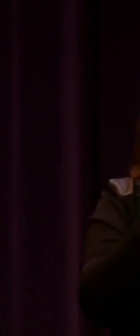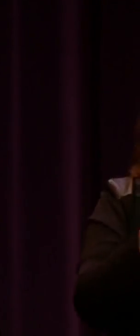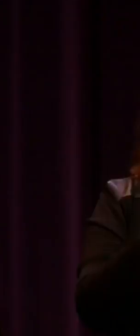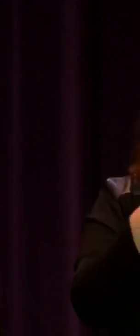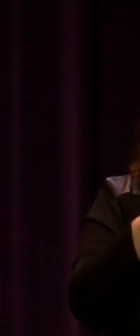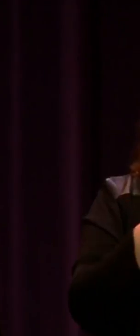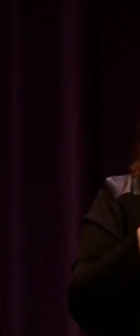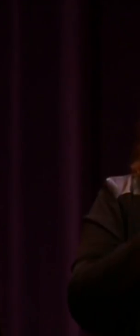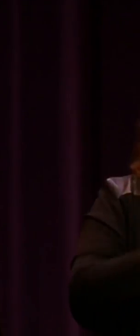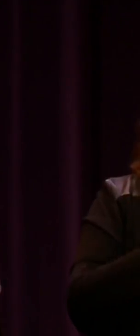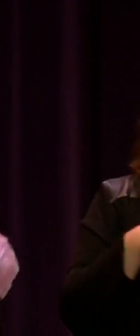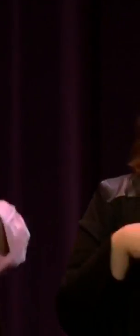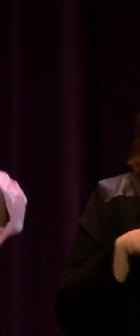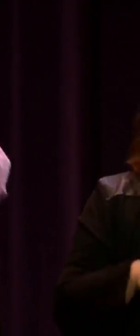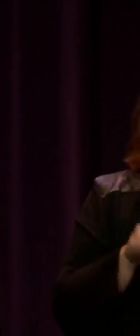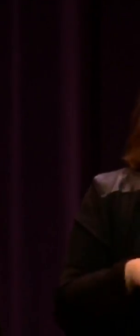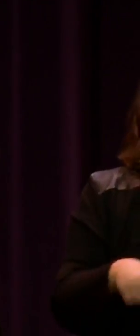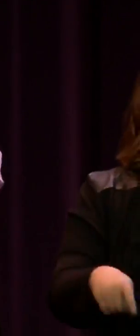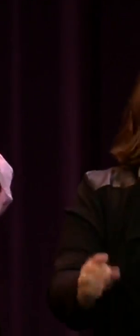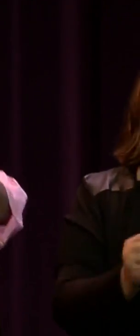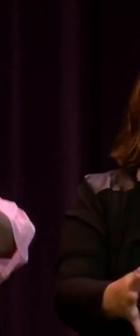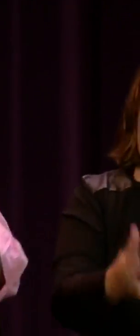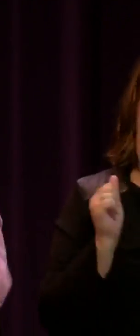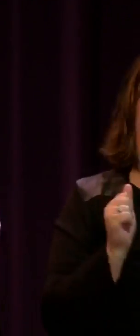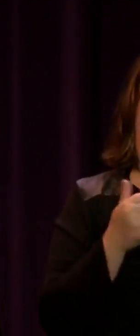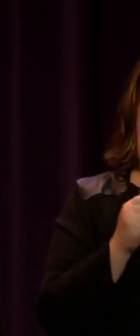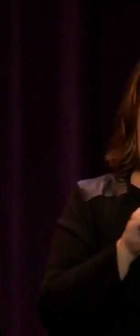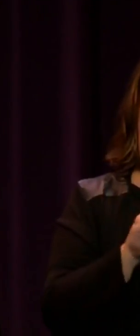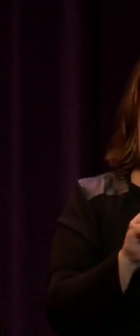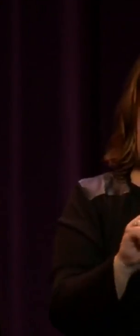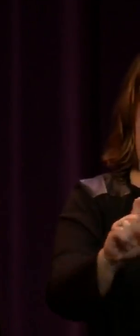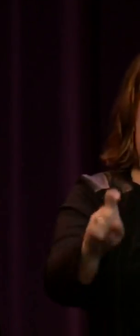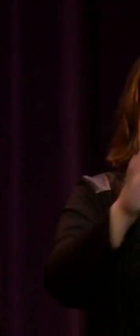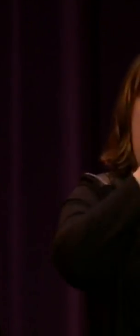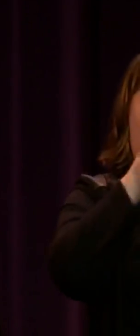WALKING FAST TO GET AWAY. SHE NEVER COMMITTED.